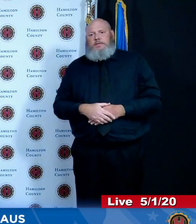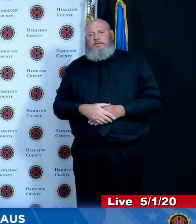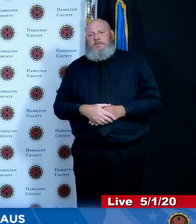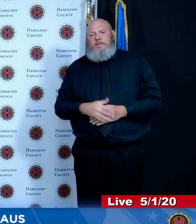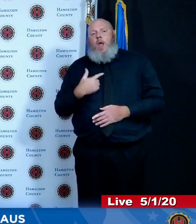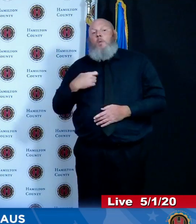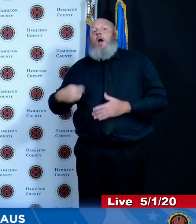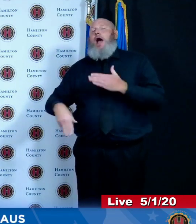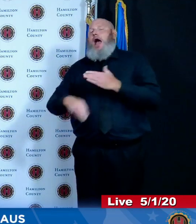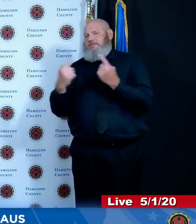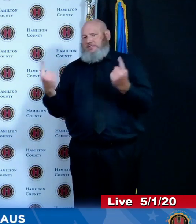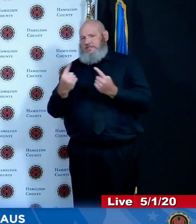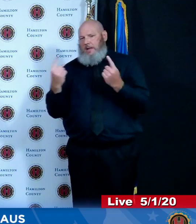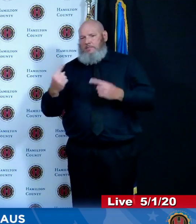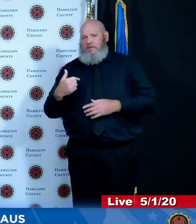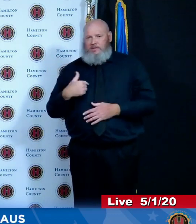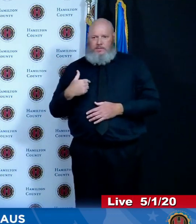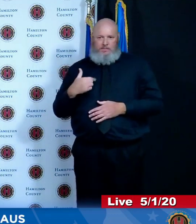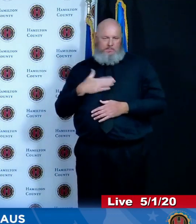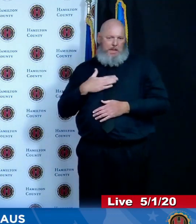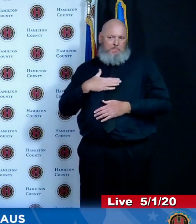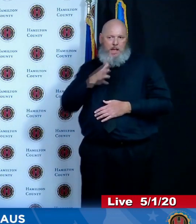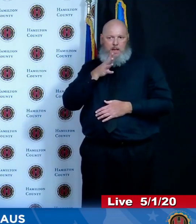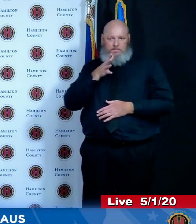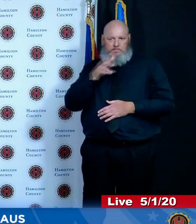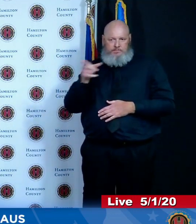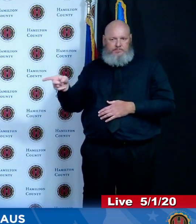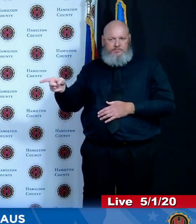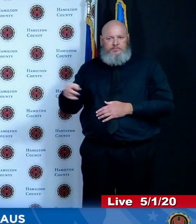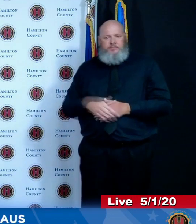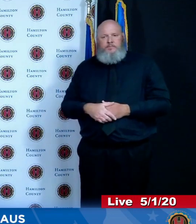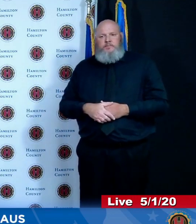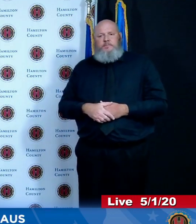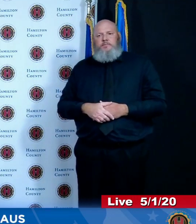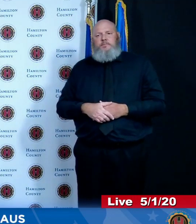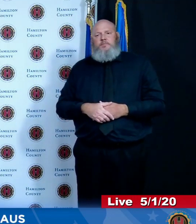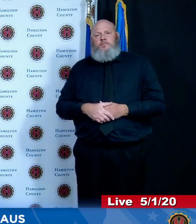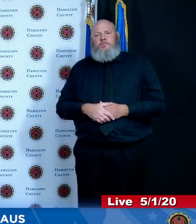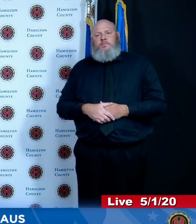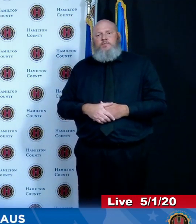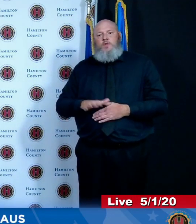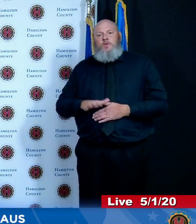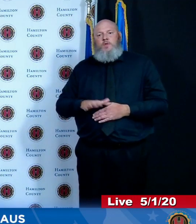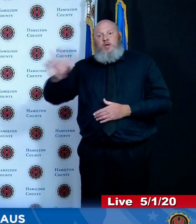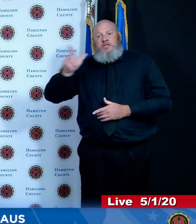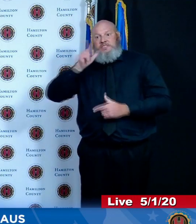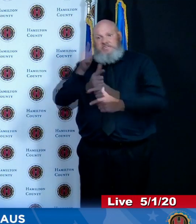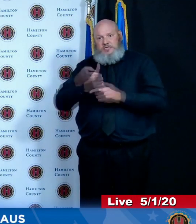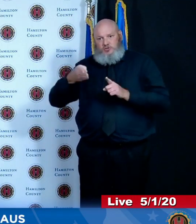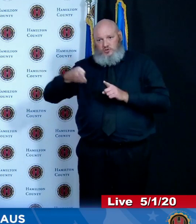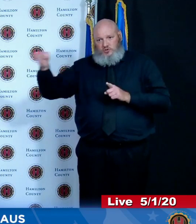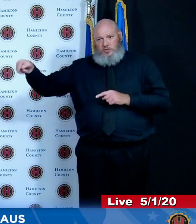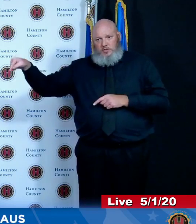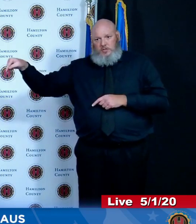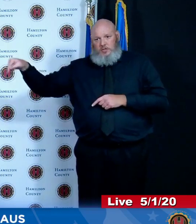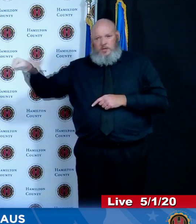have an aunt aunt Pat who goes to Price Hill Chili a lot with her friends you